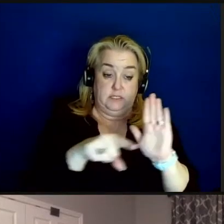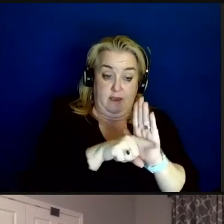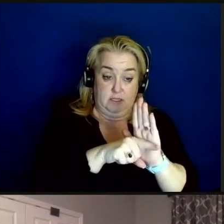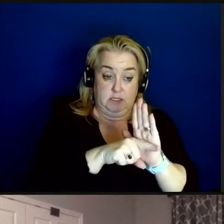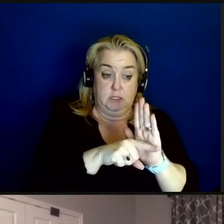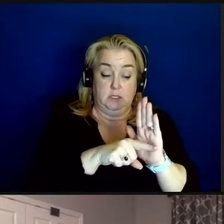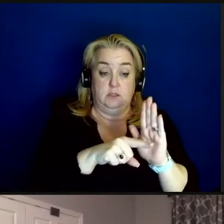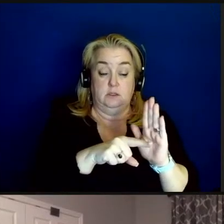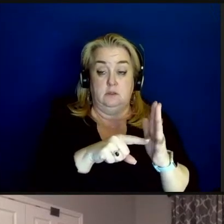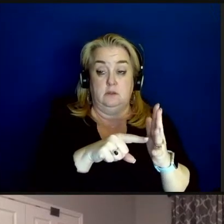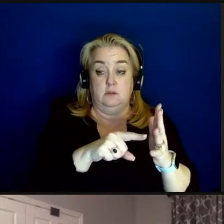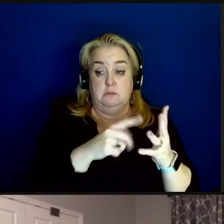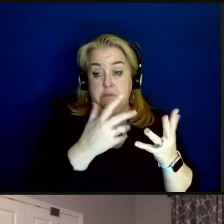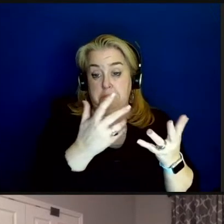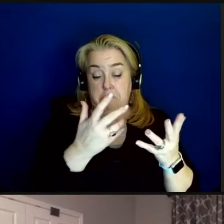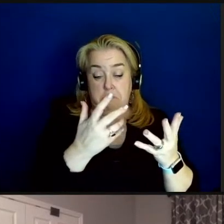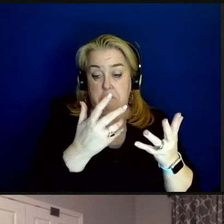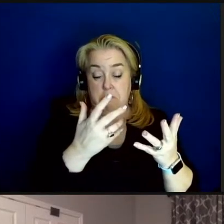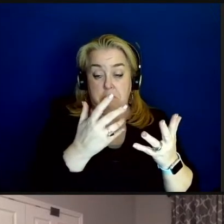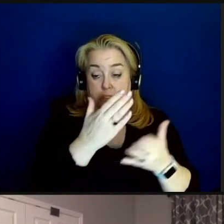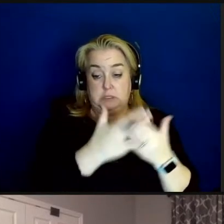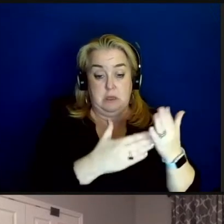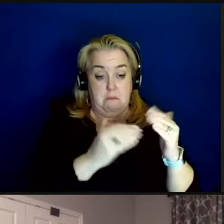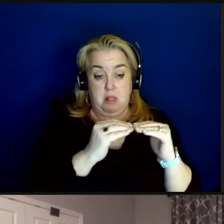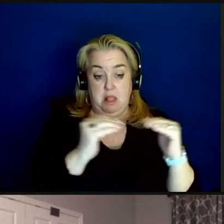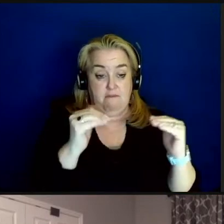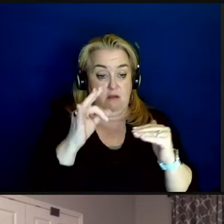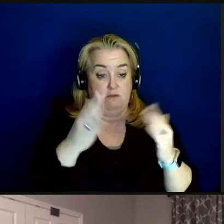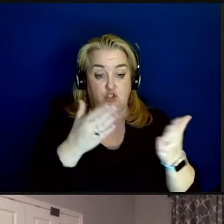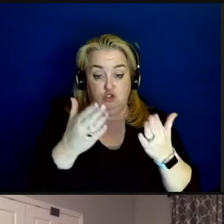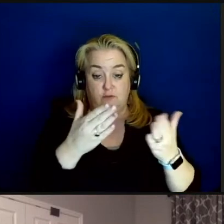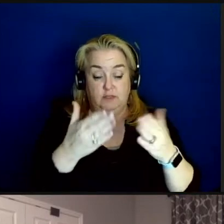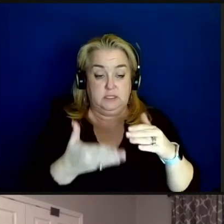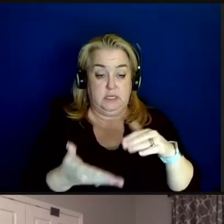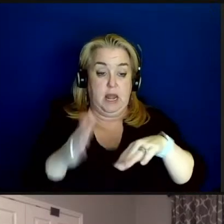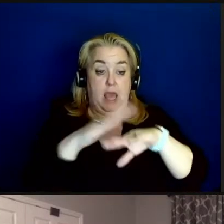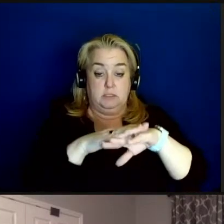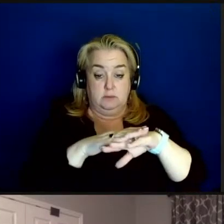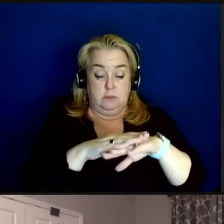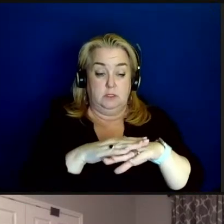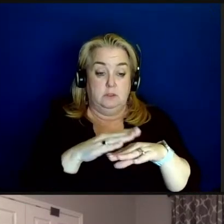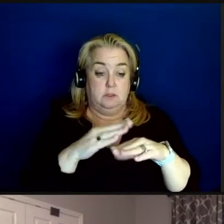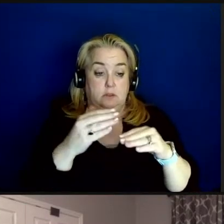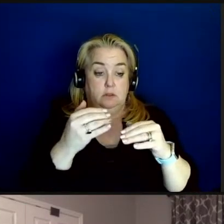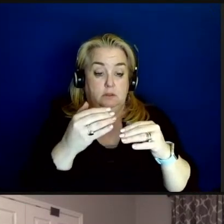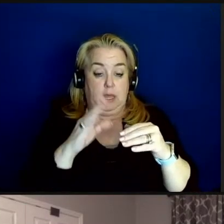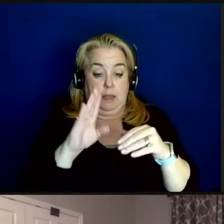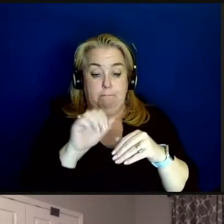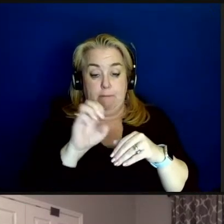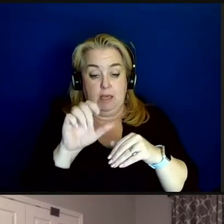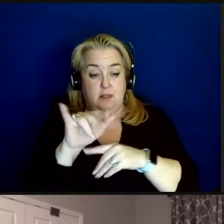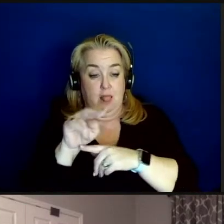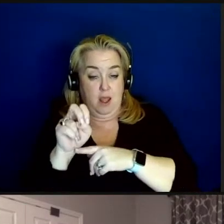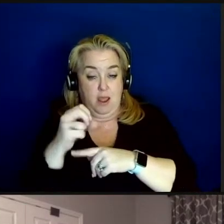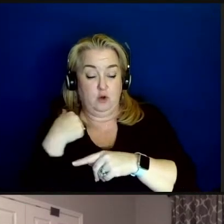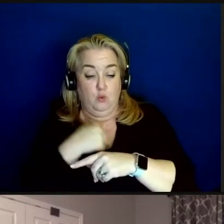JUST TO SOLVE A PARTICULAR TARGET LIKE IF YOU WANT TO